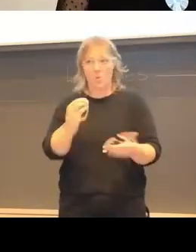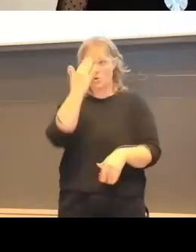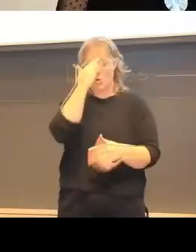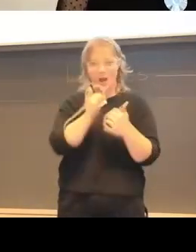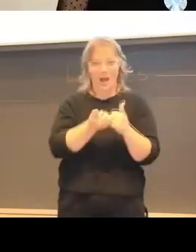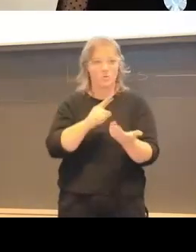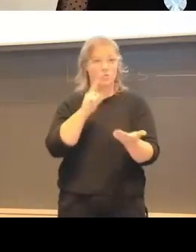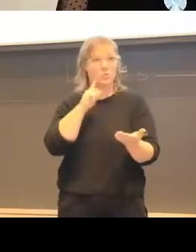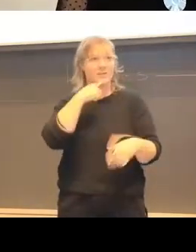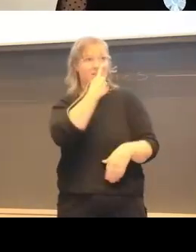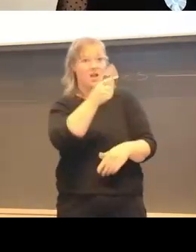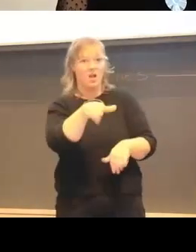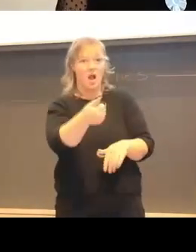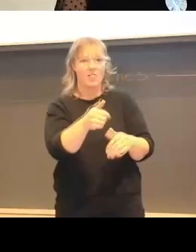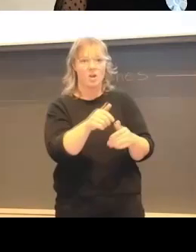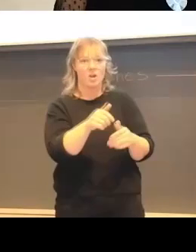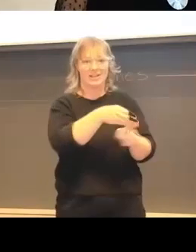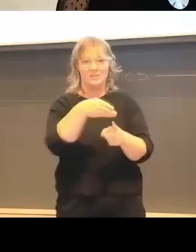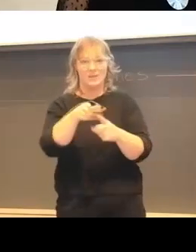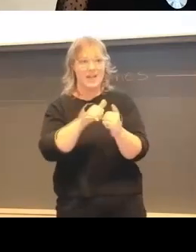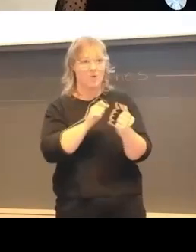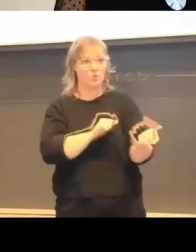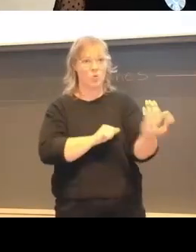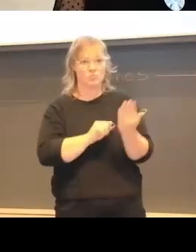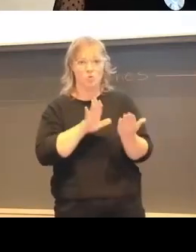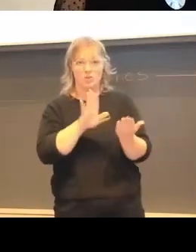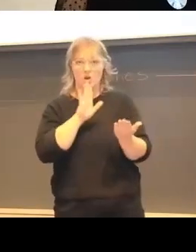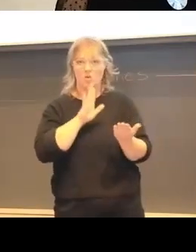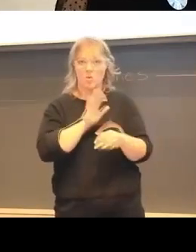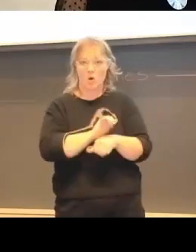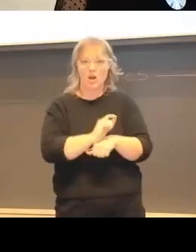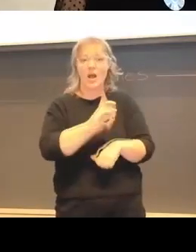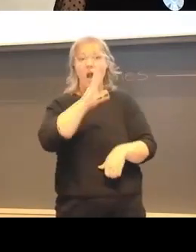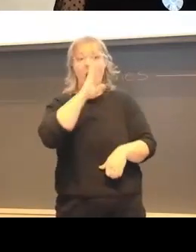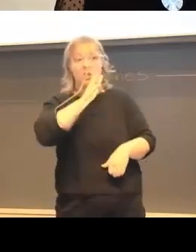disciplines how to approach their work they found that being assertive was often not enough and that